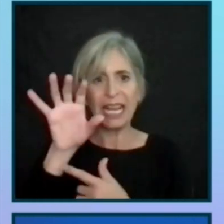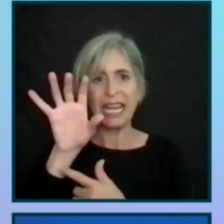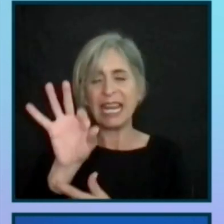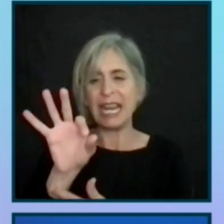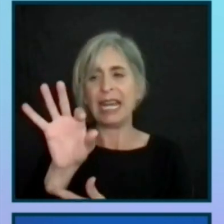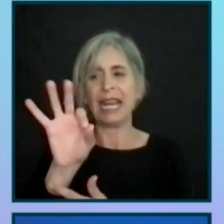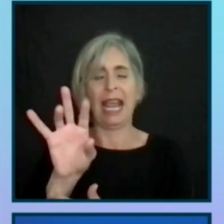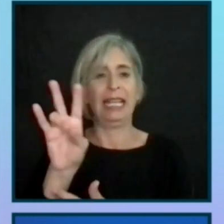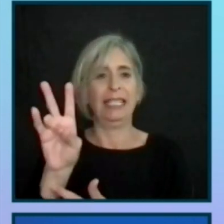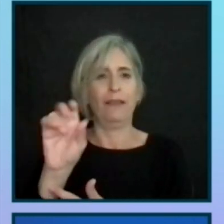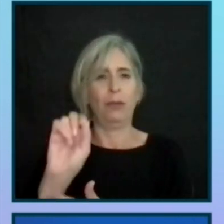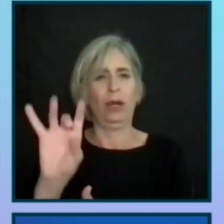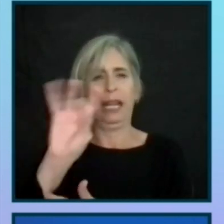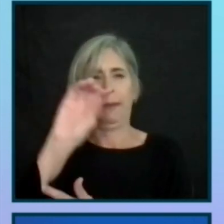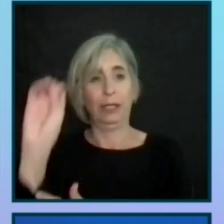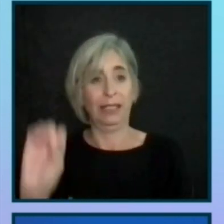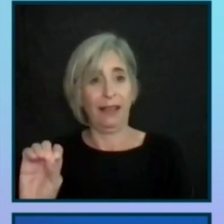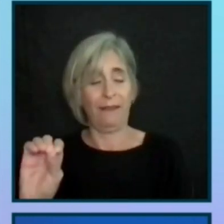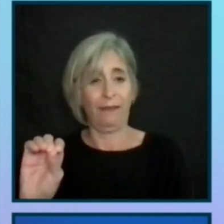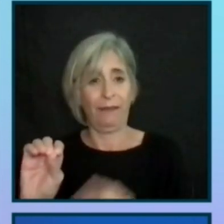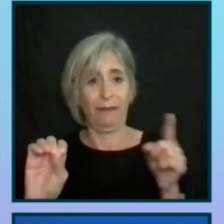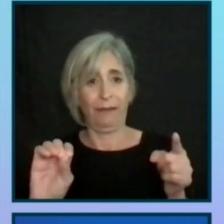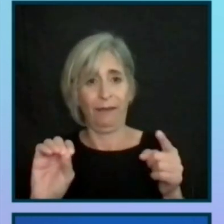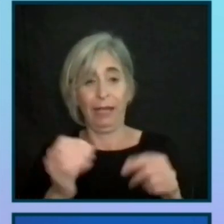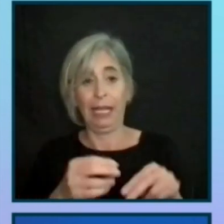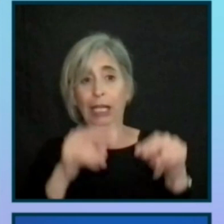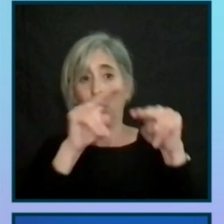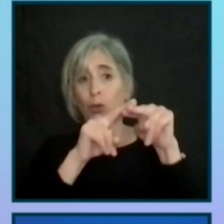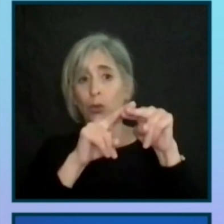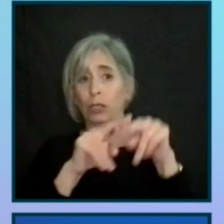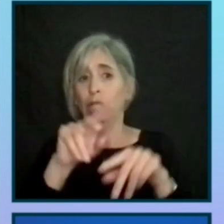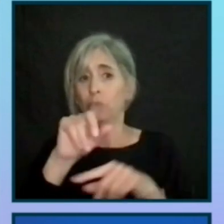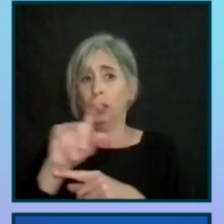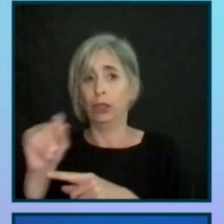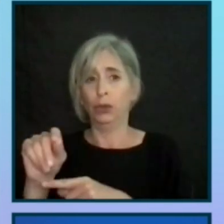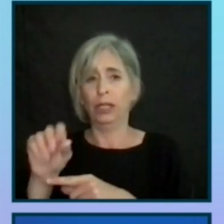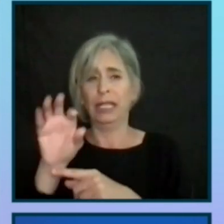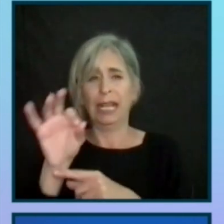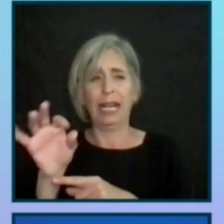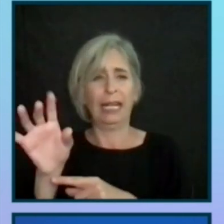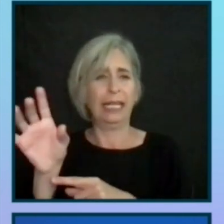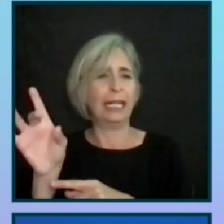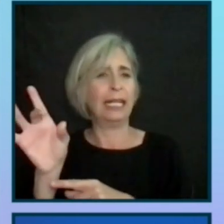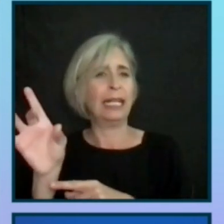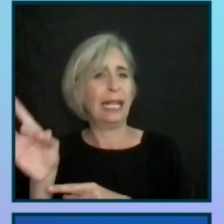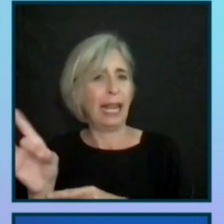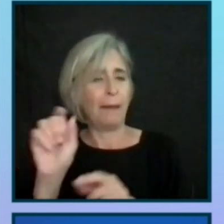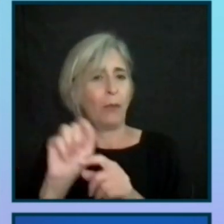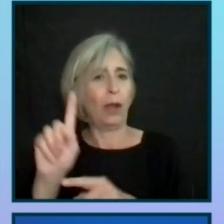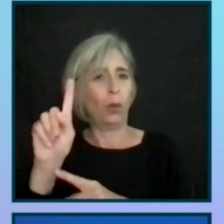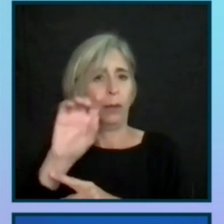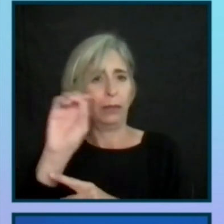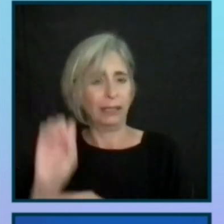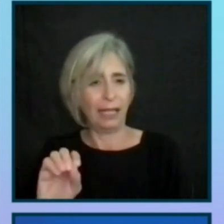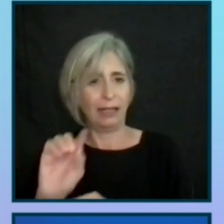in 2019, it went up in 2020 to 98.1% and then went down 97.4%.